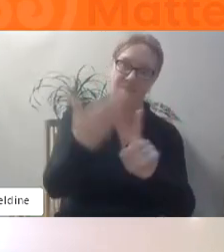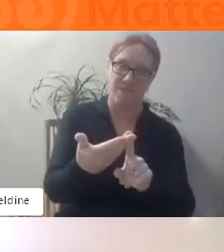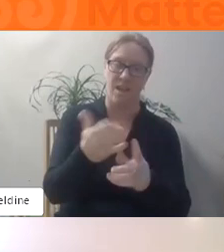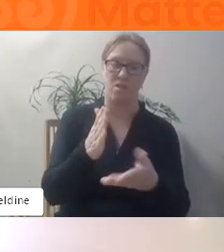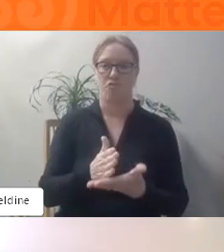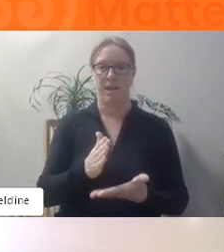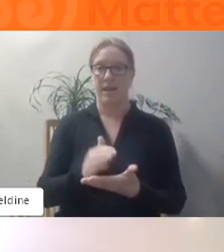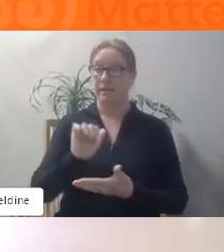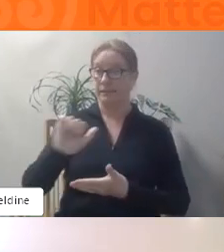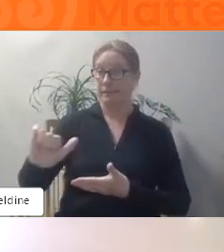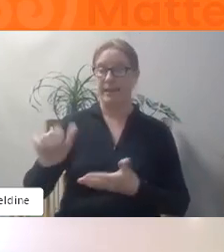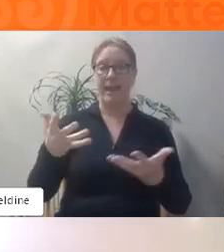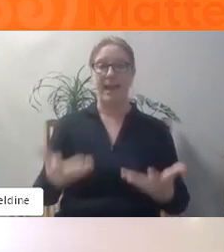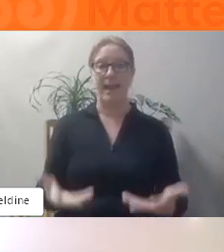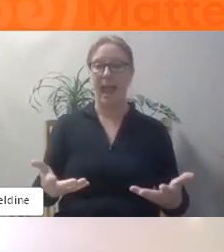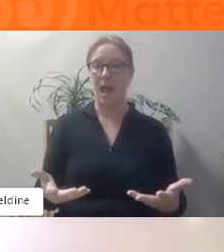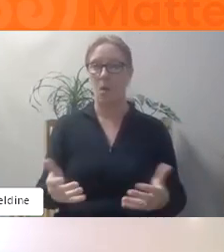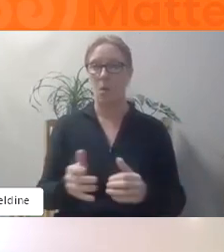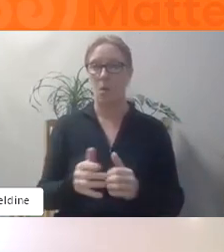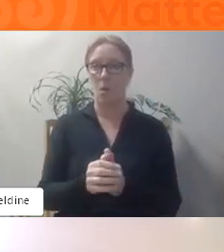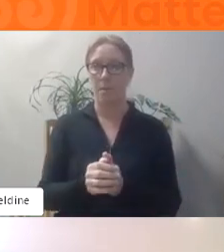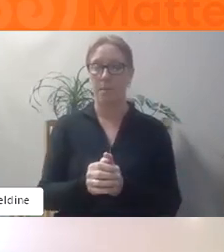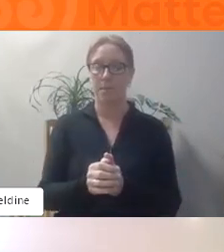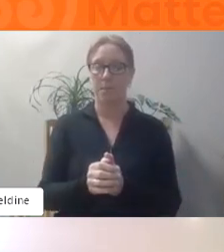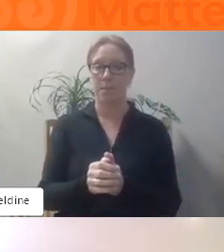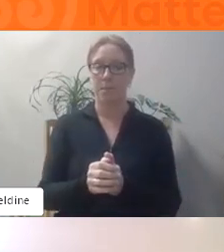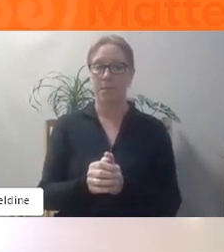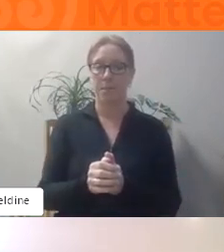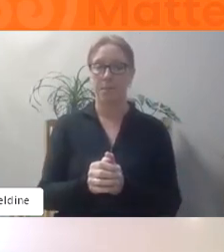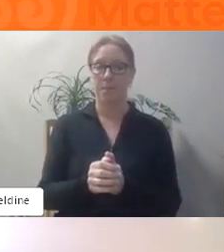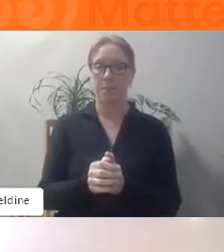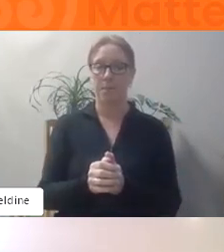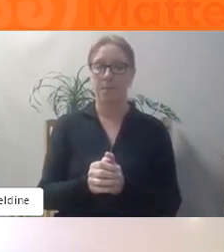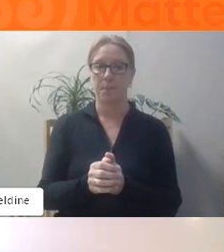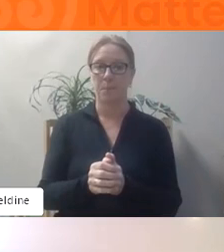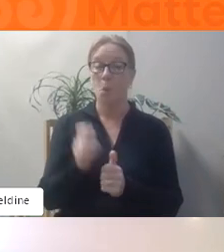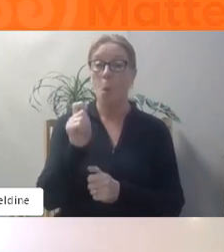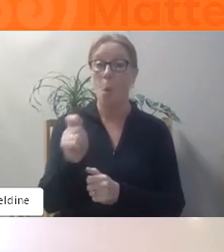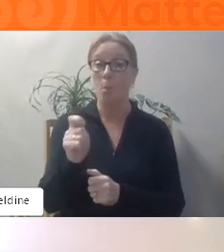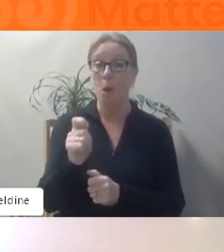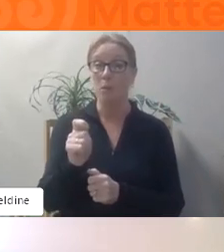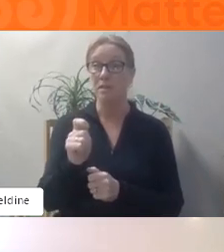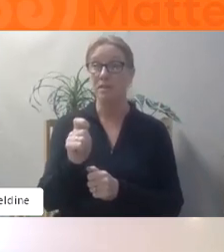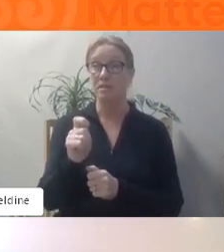she now is at the stage where we were almost giving up until we've